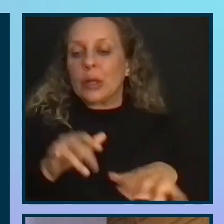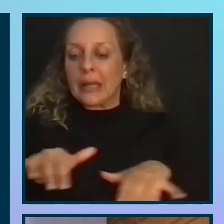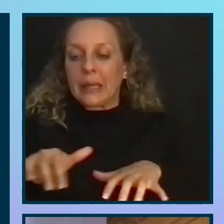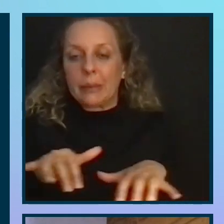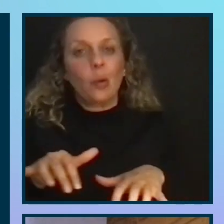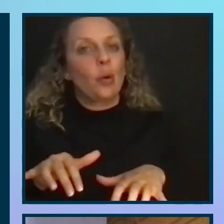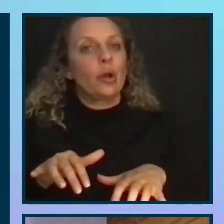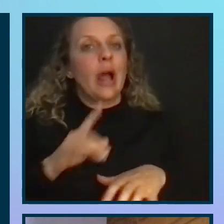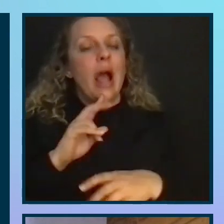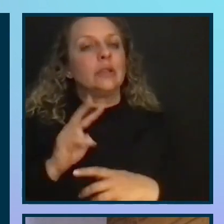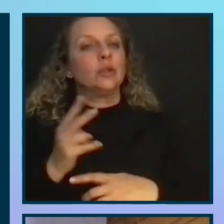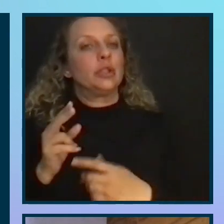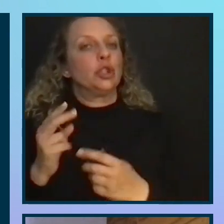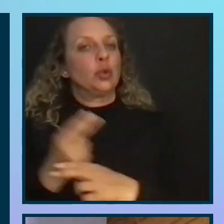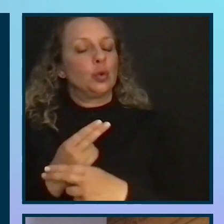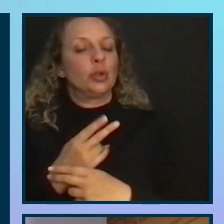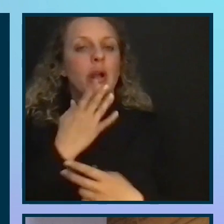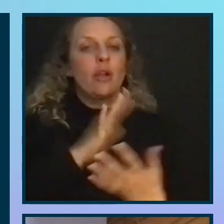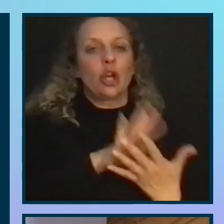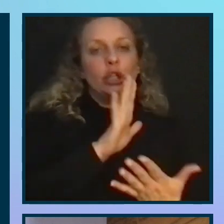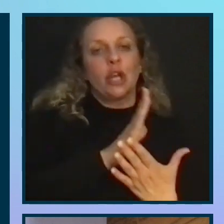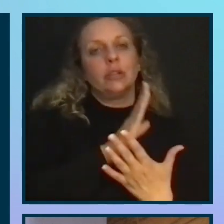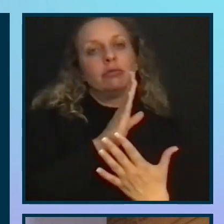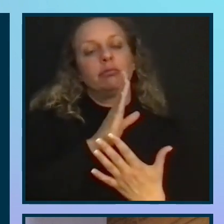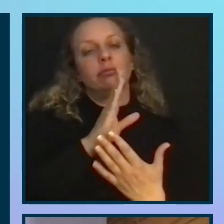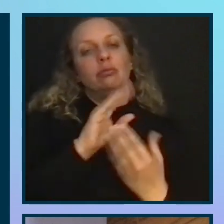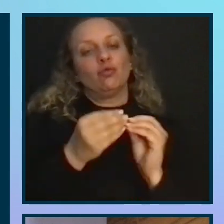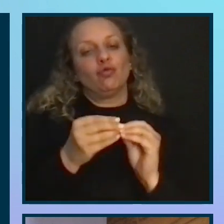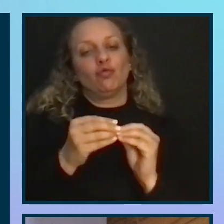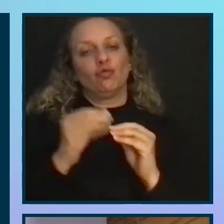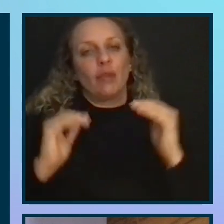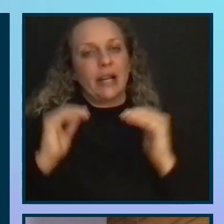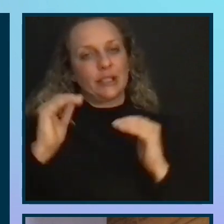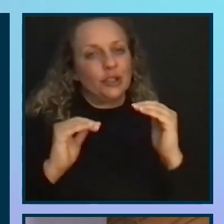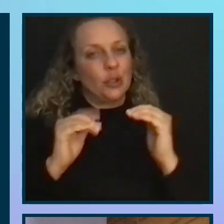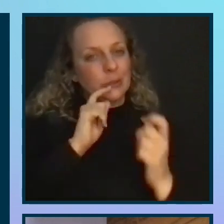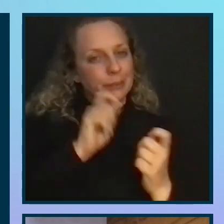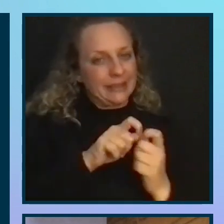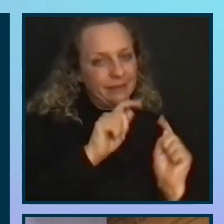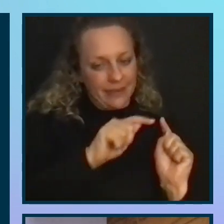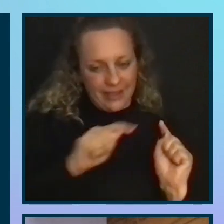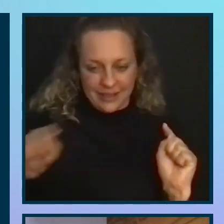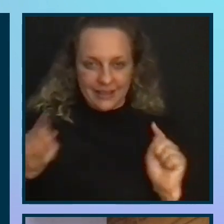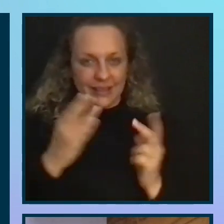Again, color contrast ratios are also specified clearly on here. So there's no ambiguity.